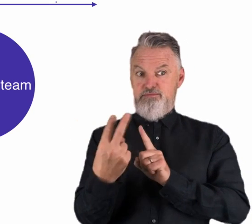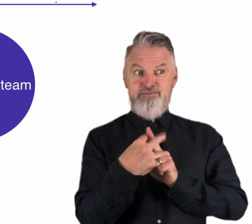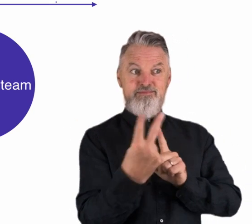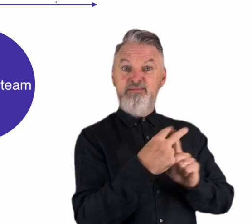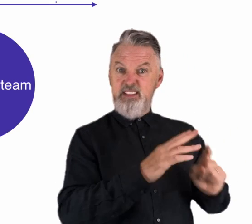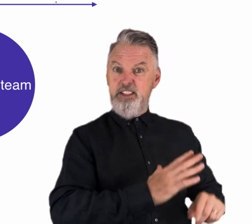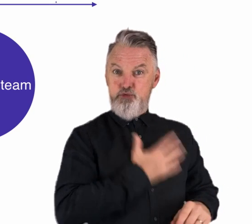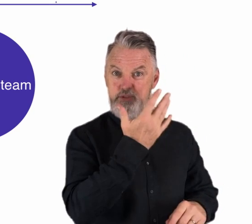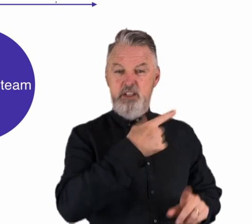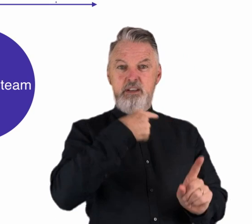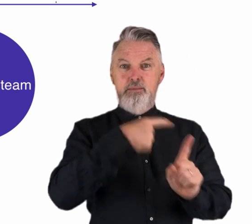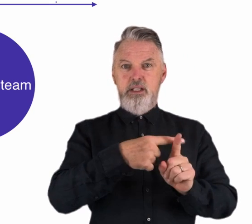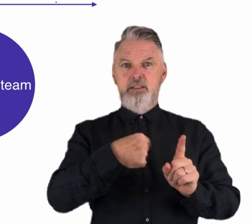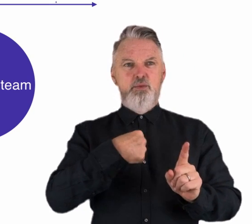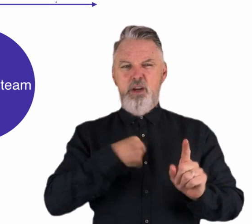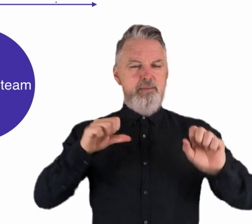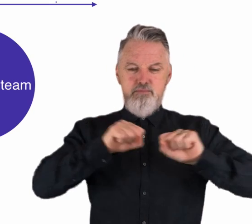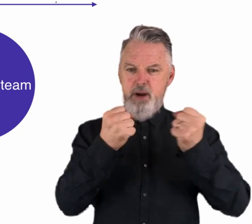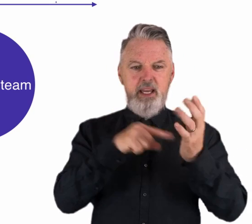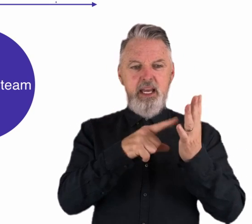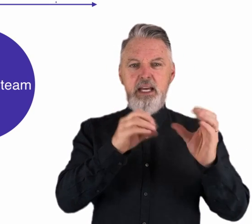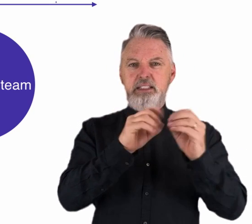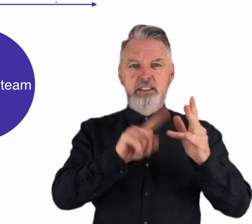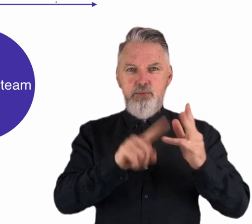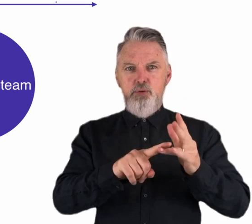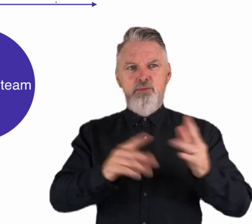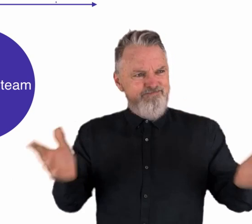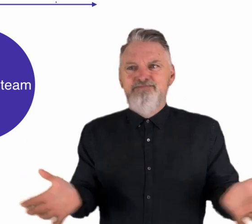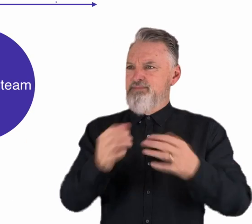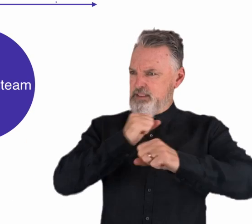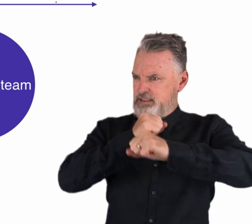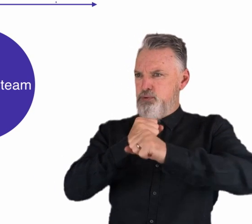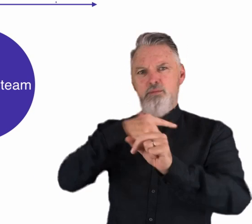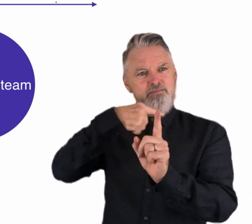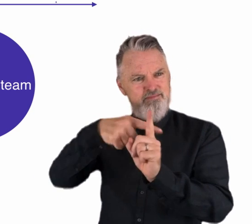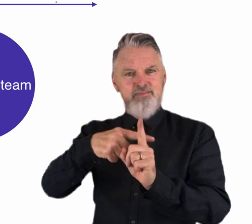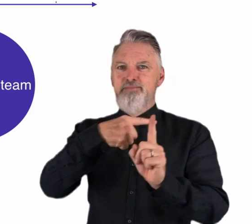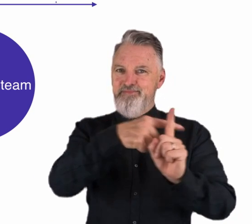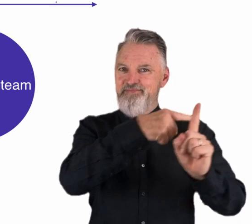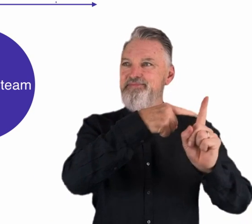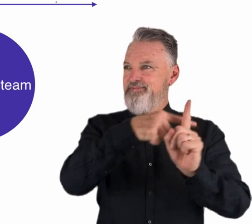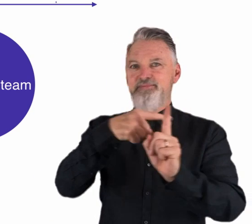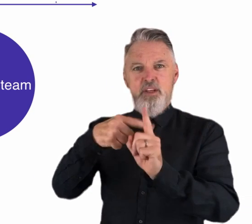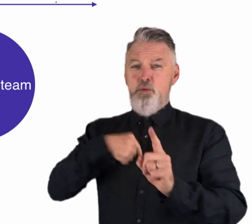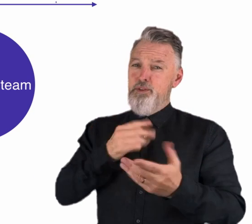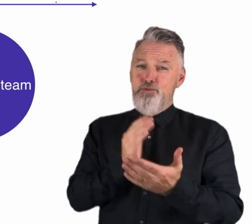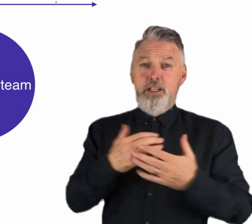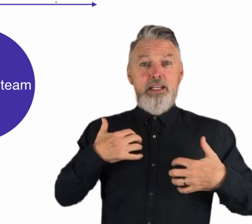and we’ve been busy busting taboos and increasing our community of supporters around the world and we're super excited about what comes next